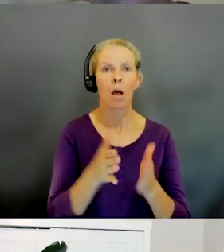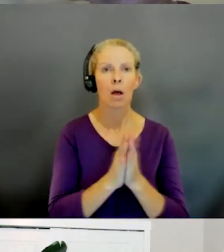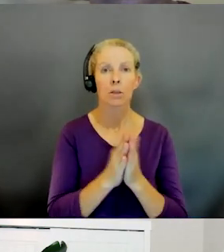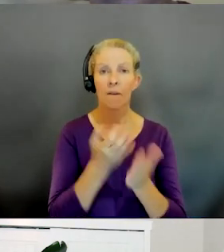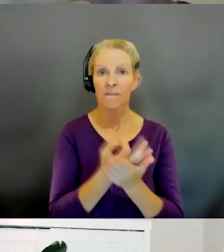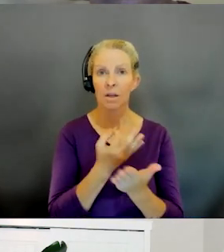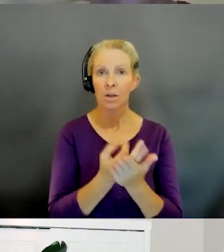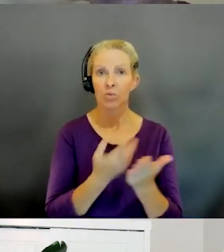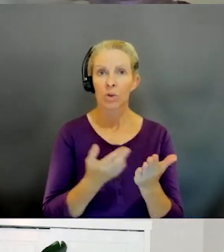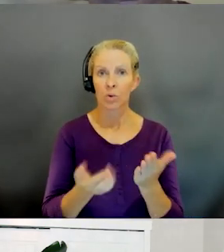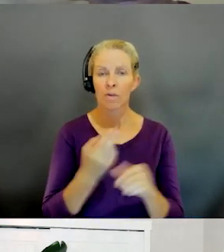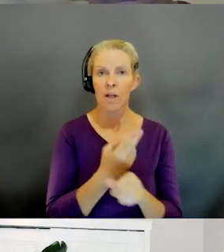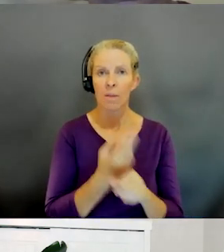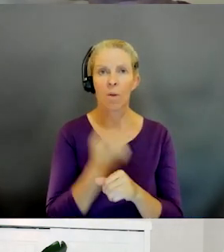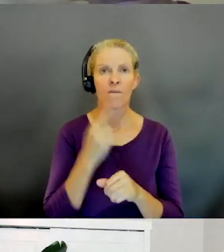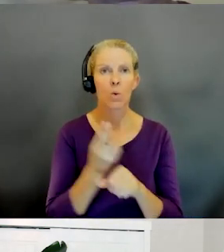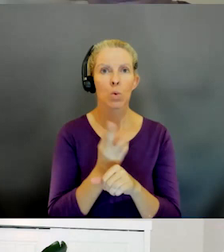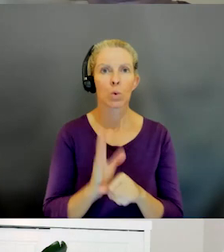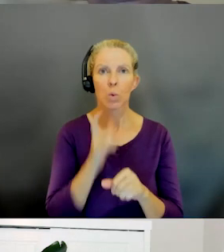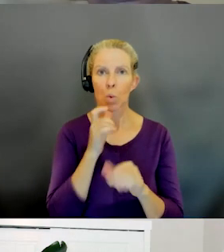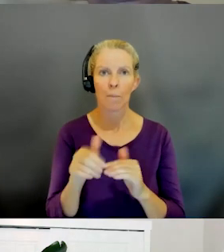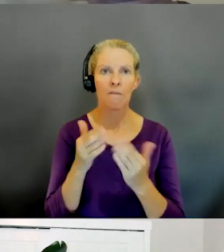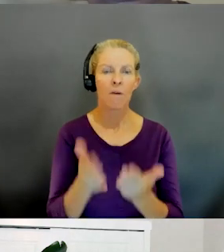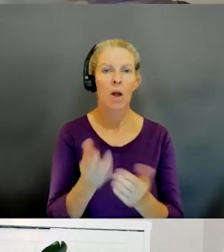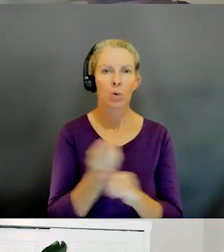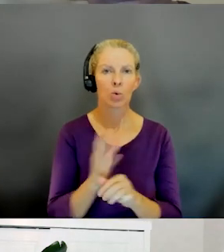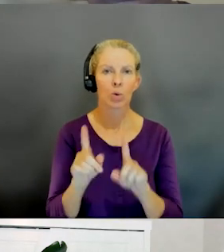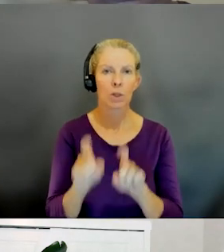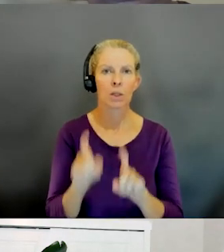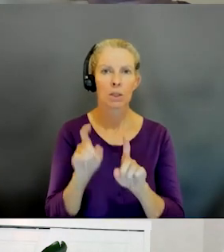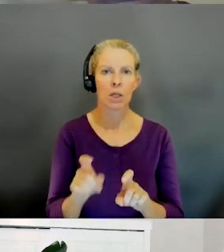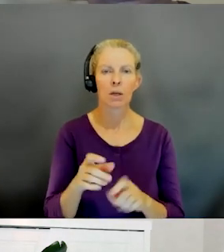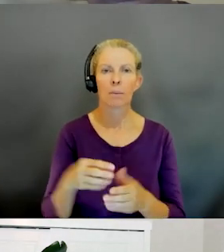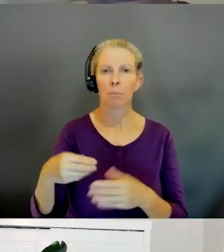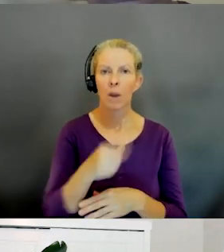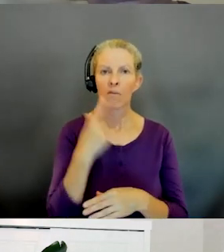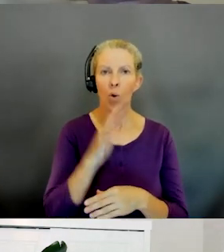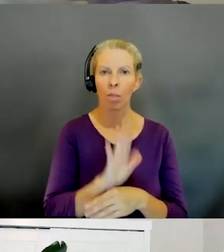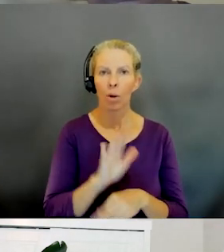provide user testing are compensated for their time, expertise, and lived experiences. Are you